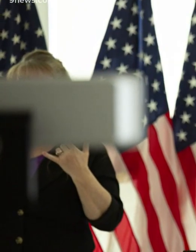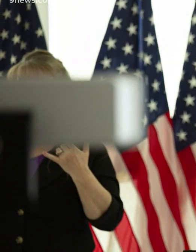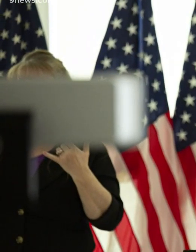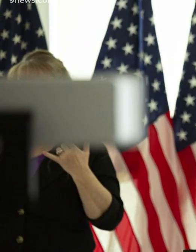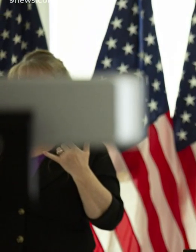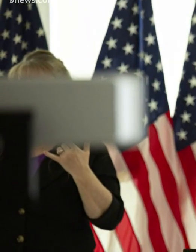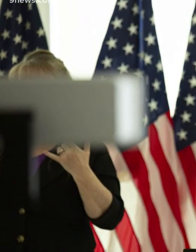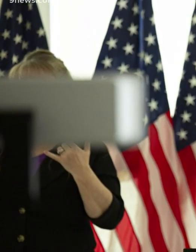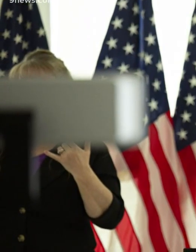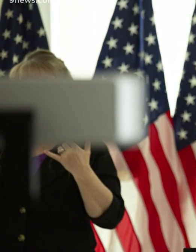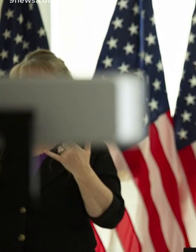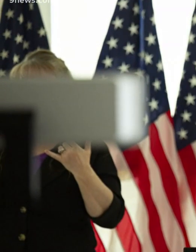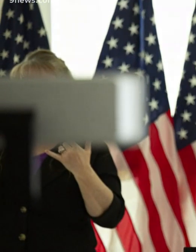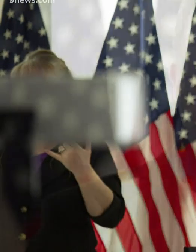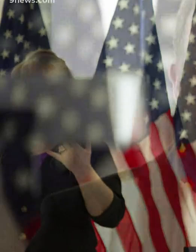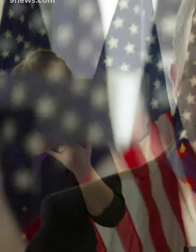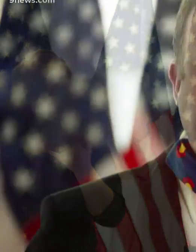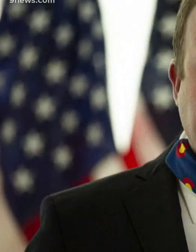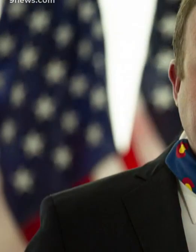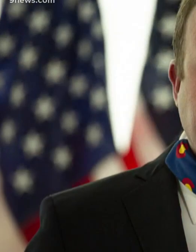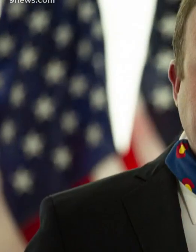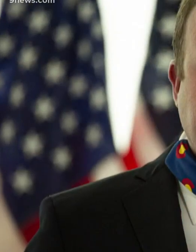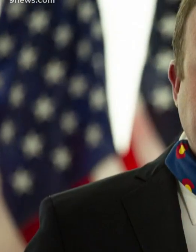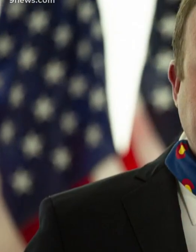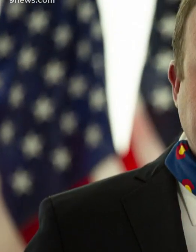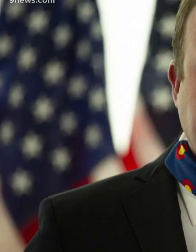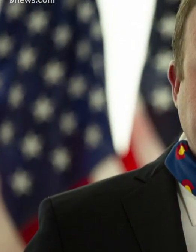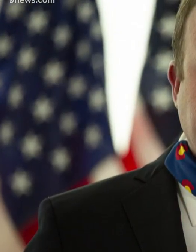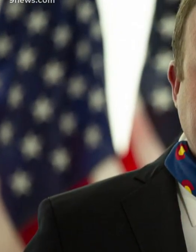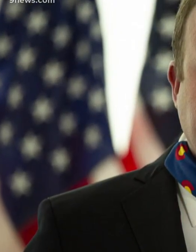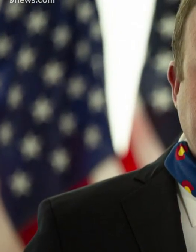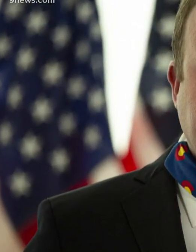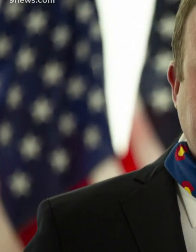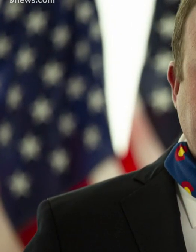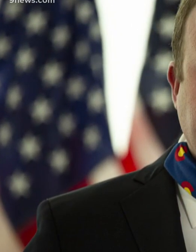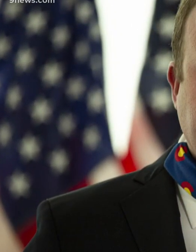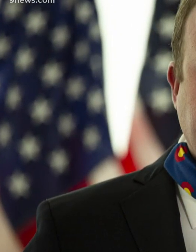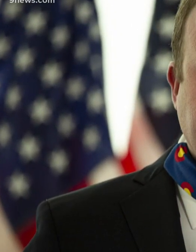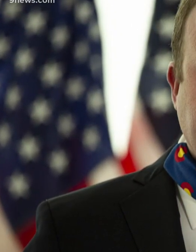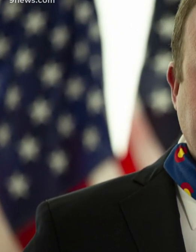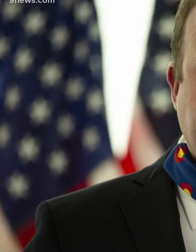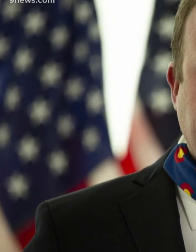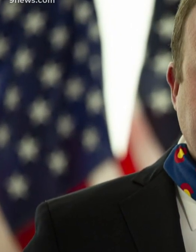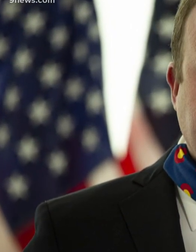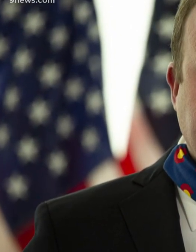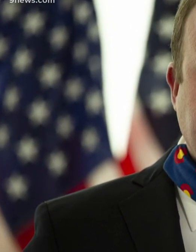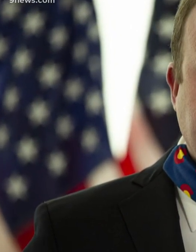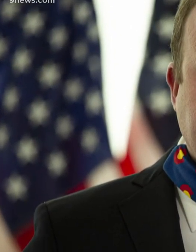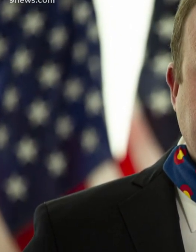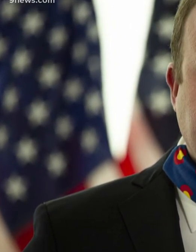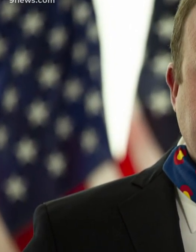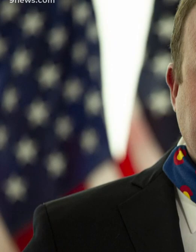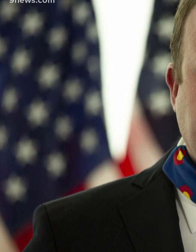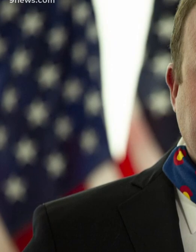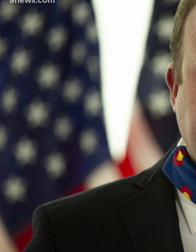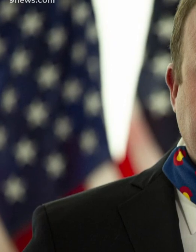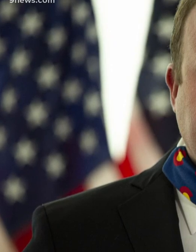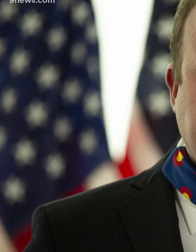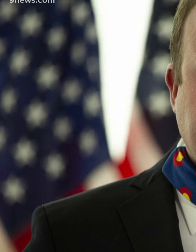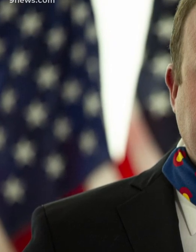SENATOR JERRY SONENBERG CALLING COLORADO A POLICE SENATOR JERRY SONENBERG CALLING COLORADO A POLICE STATE, SENATOR JERRY SONENBERG CALLING COLORADO A POLICE STATE, WORSE COLORADO A POLICE STATE, WORSE COLORADO A POLICE STATE, WORSE THAN COLORADO A POLICE STATE, WORSE THAN COMMUNISM, COLORADO A POLICE STATE, WORSE THAN COMMUNISM, HOW COLORADO A POLICE STATE, WORSE THAN COMMUNISM, HOW REPUBLICAN THAN COMMUNISM, HOW REPUBLICAN THAN COMMUNISM, HOW REPUBLICAN LEADER THAN COMMUNISM, HOW REPUBLICAN LEADER LINKED THAN COMMUNISM, HOW REPUBLICAN LEADER LINKED STAY THAN COMMUNISM, HOW REPUBLICAN LEADER LINKED STAY AT